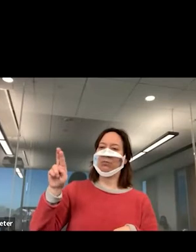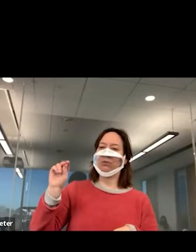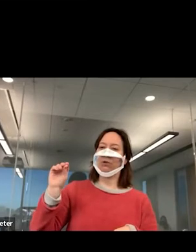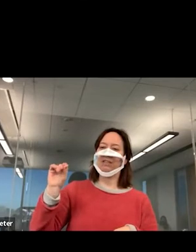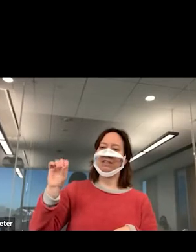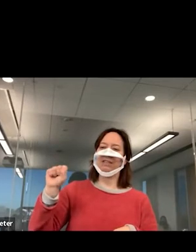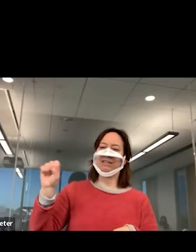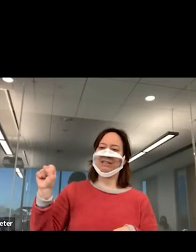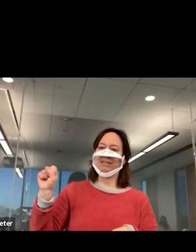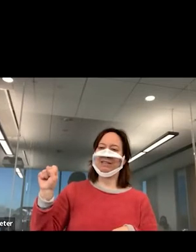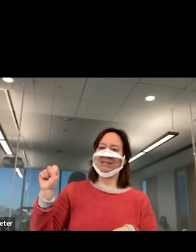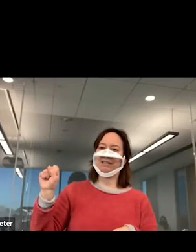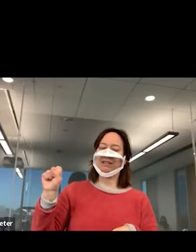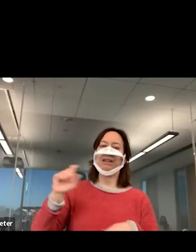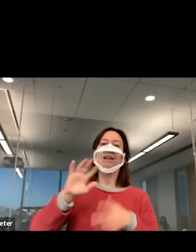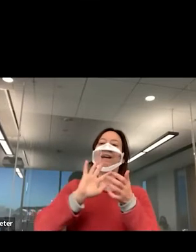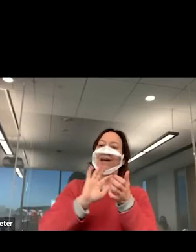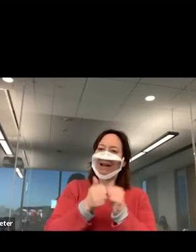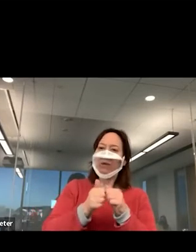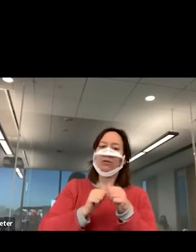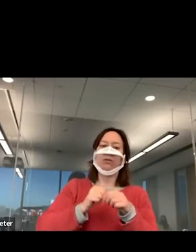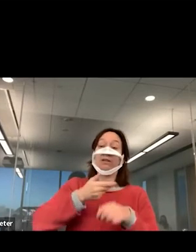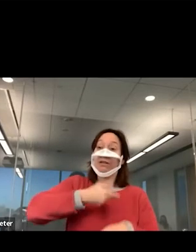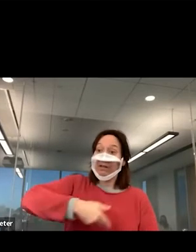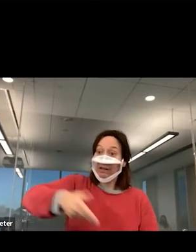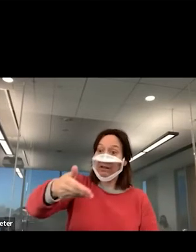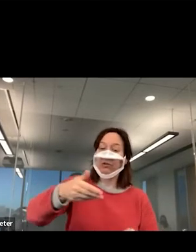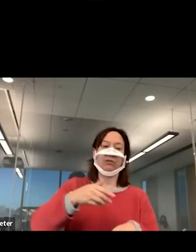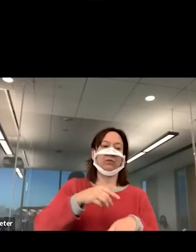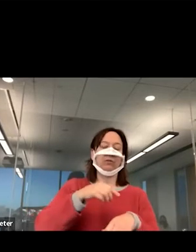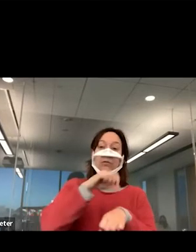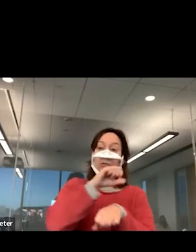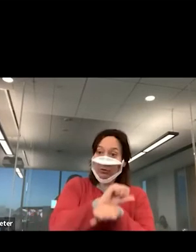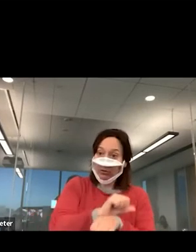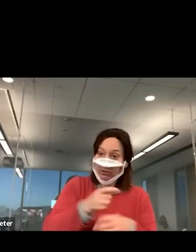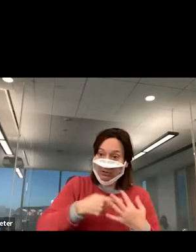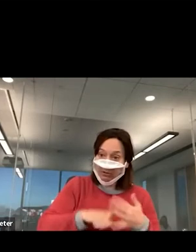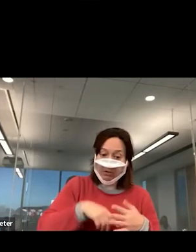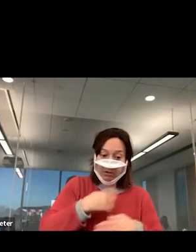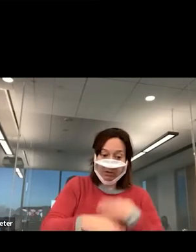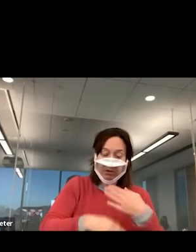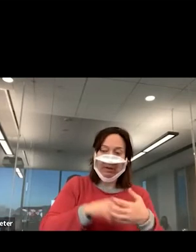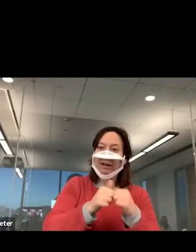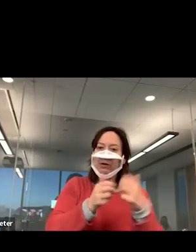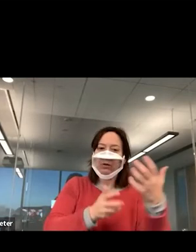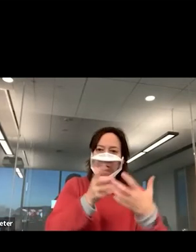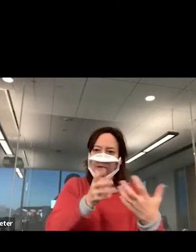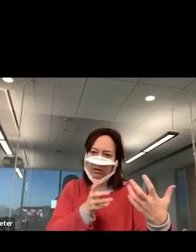an accommodation in the workplace at some point in time everybody whether it's you know whether